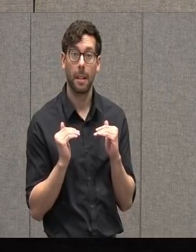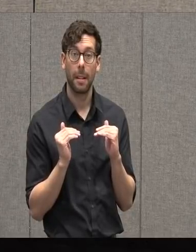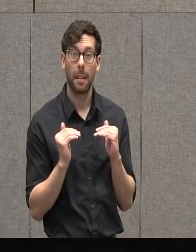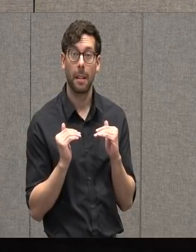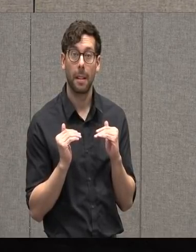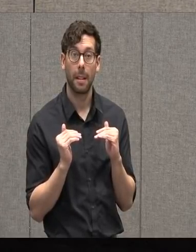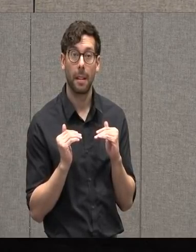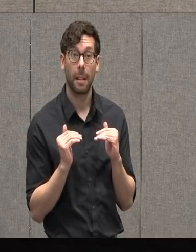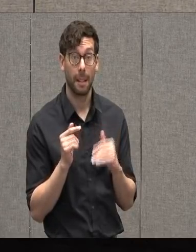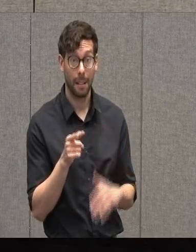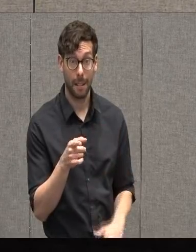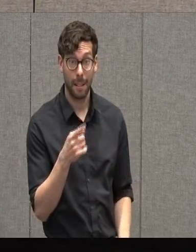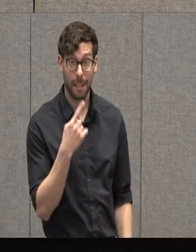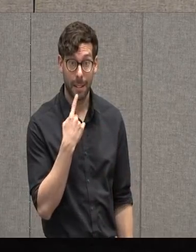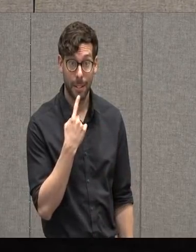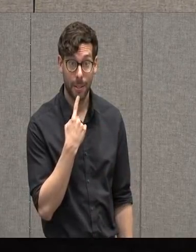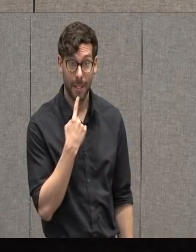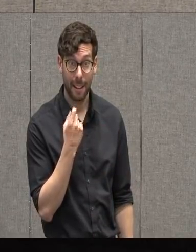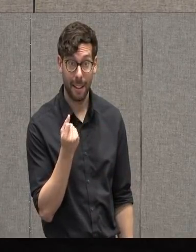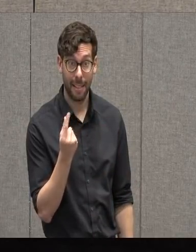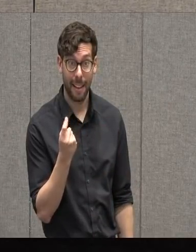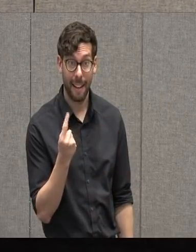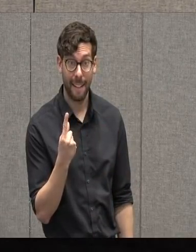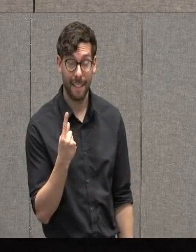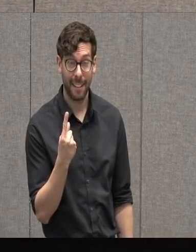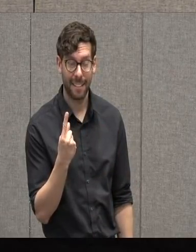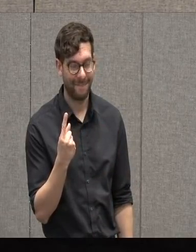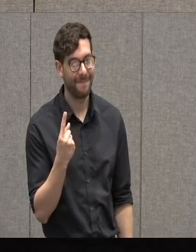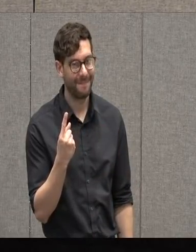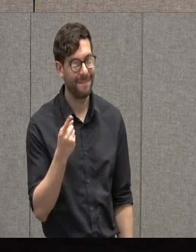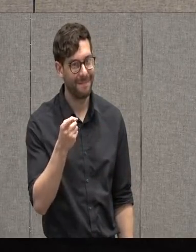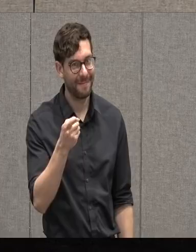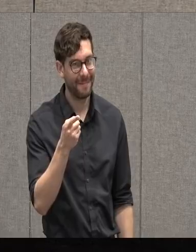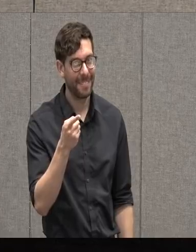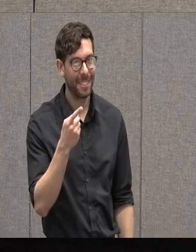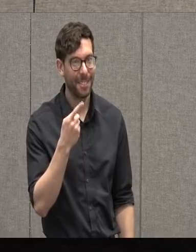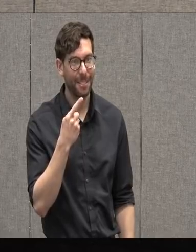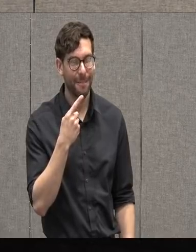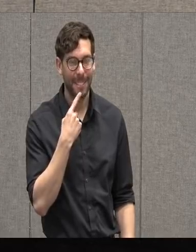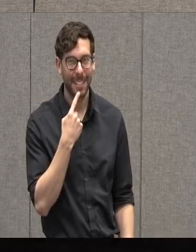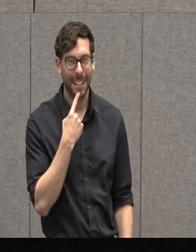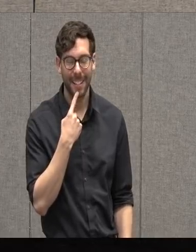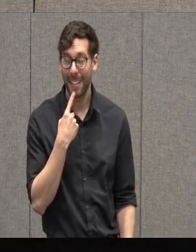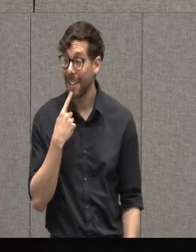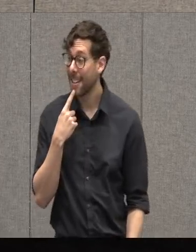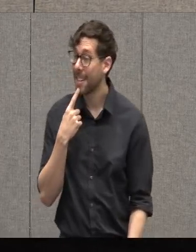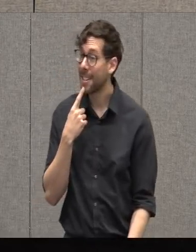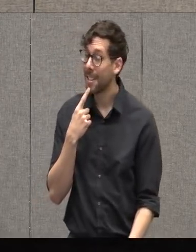did you say 11? I bet you you did. Good, pat yourself on the back if you said 11,